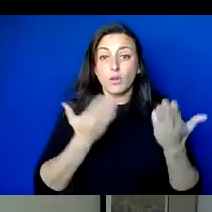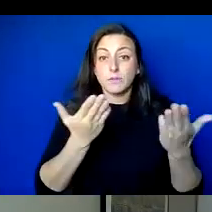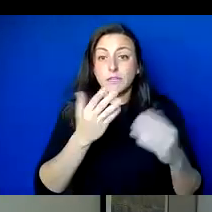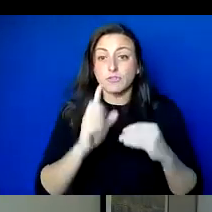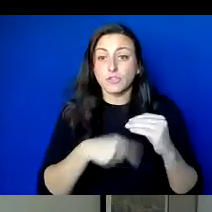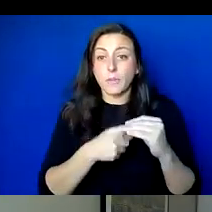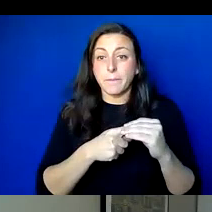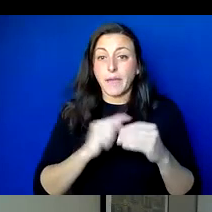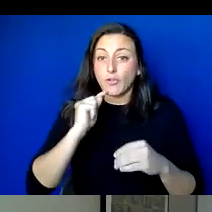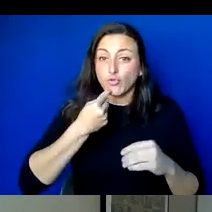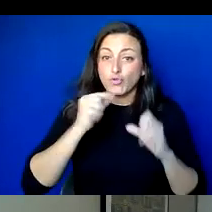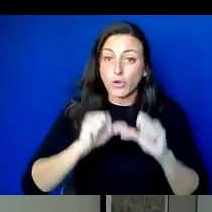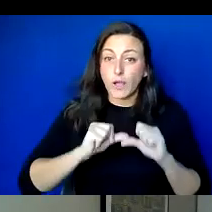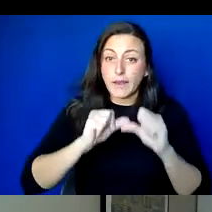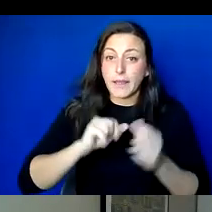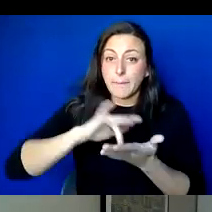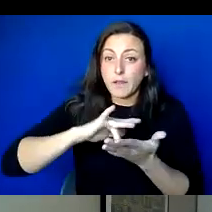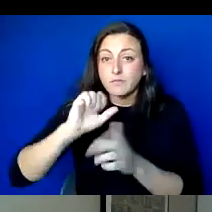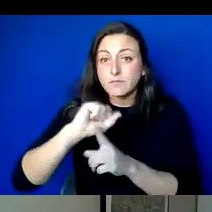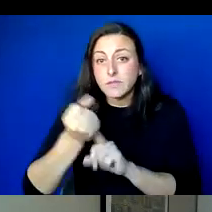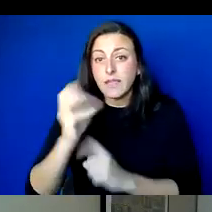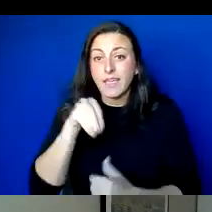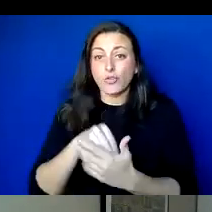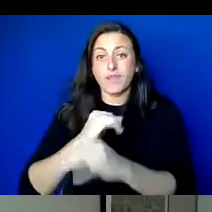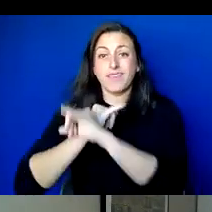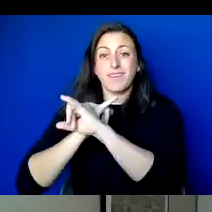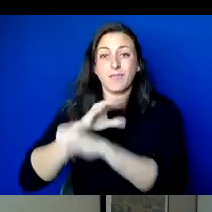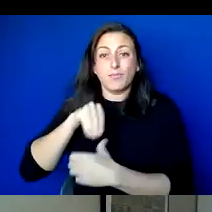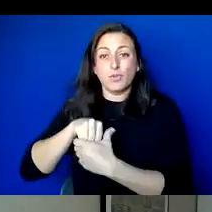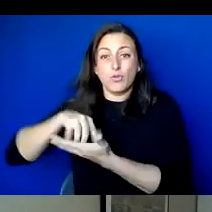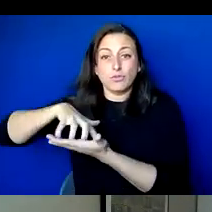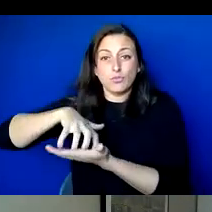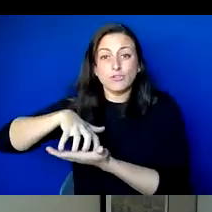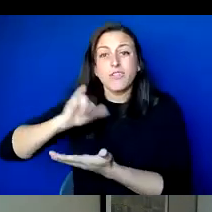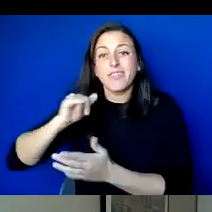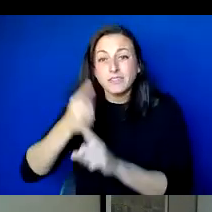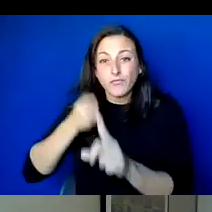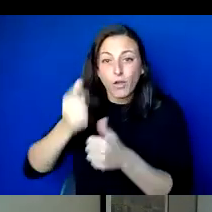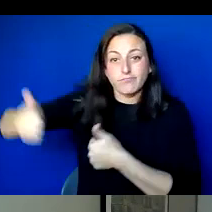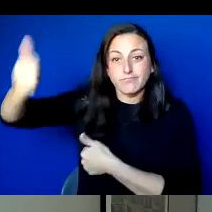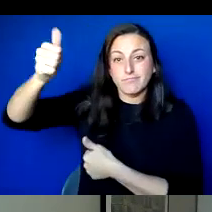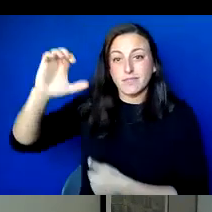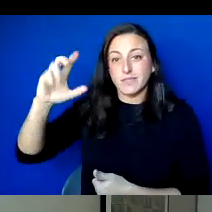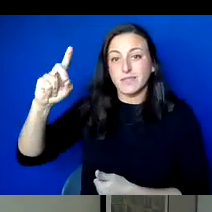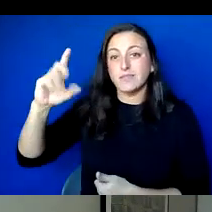medical conditions including immunosuppression really come from CDC primarily. And so CDC